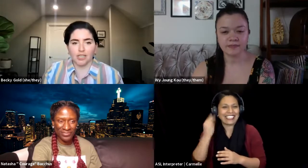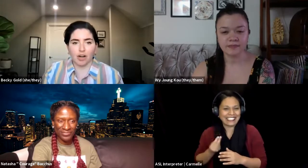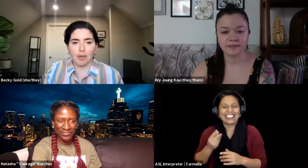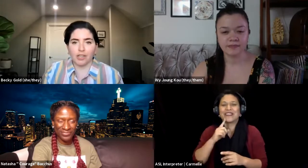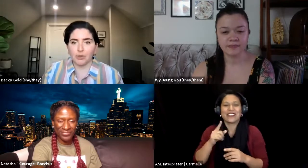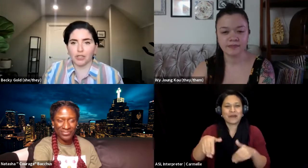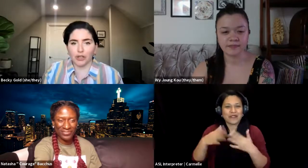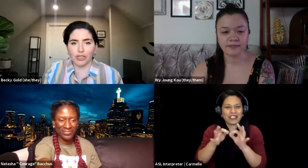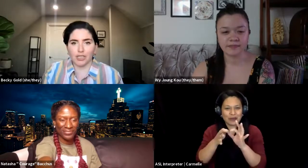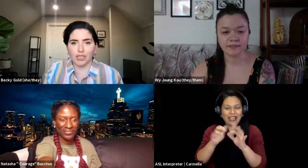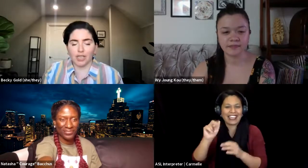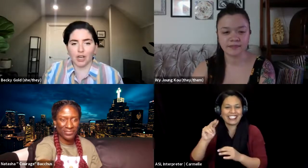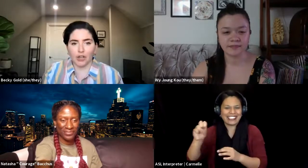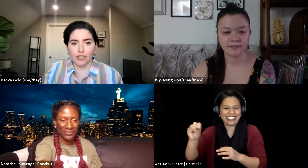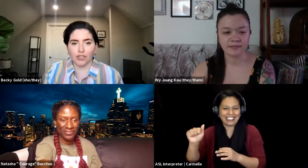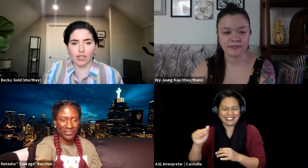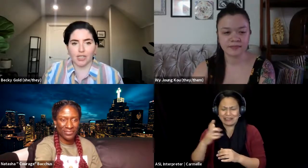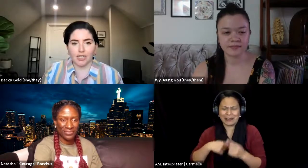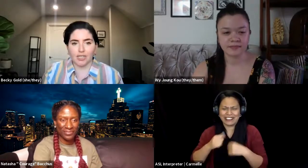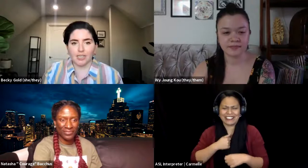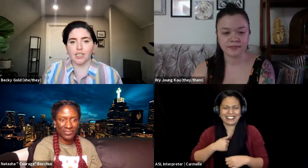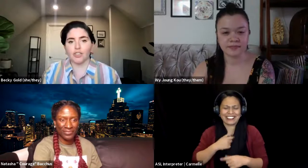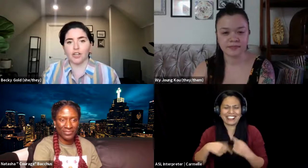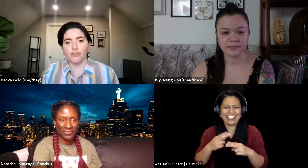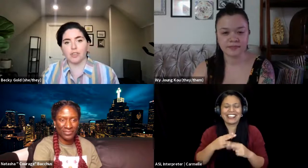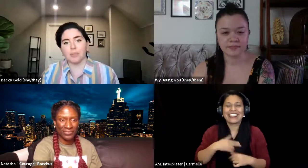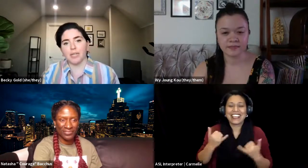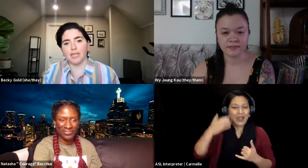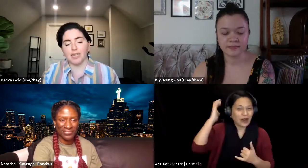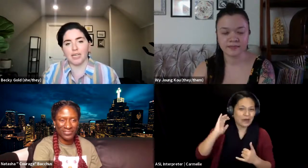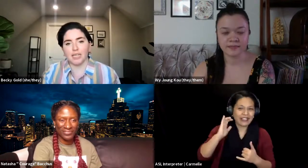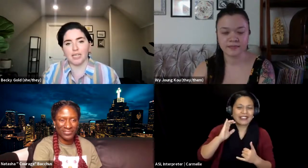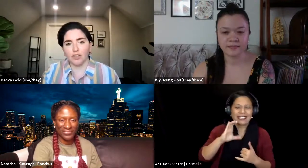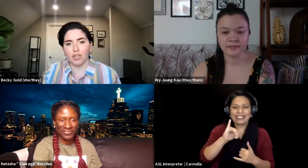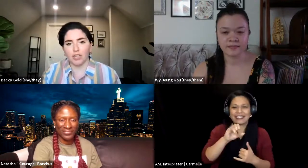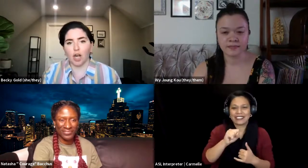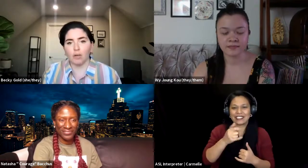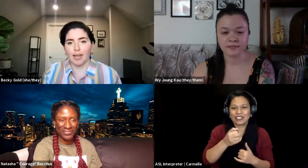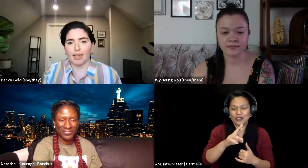Carmelle who is currently on the screen is a cisgender filipina canadian. she has long black